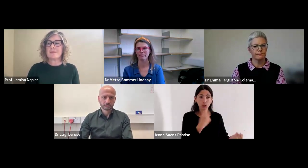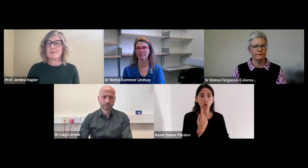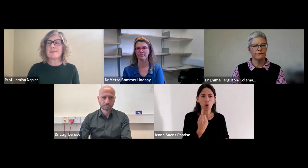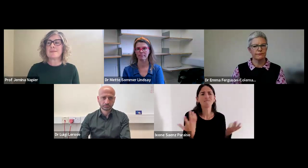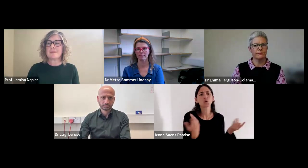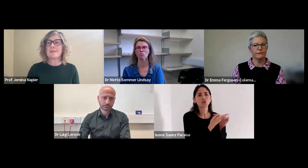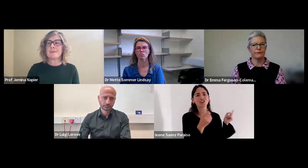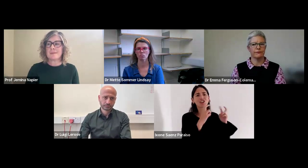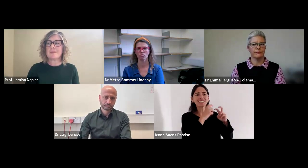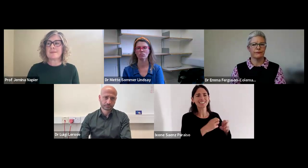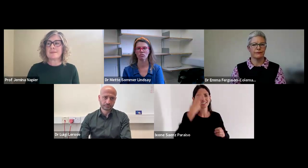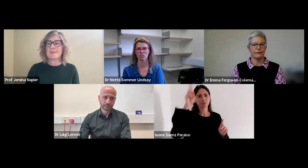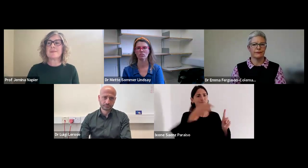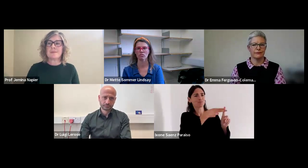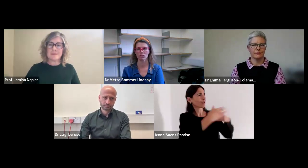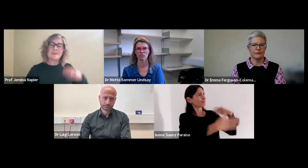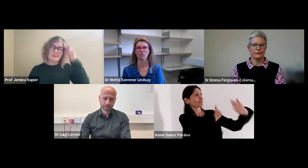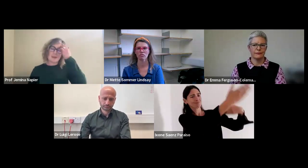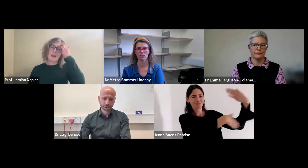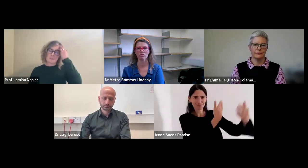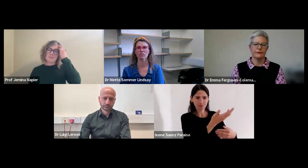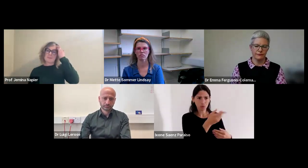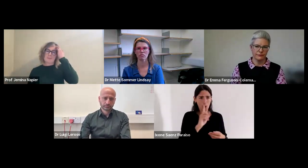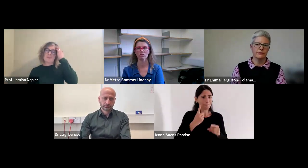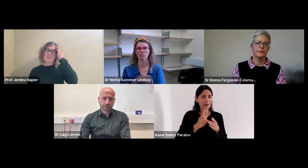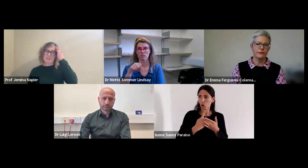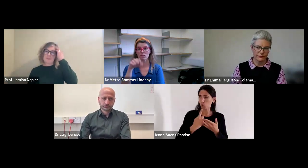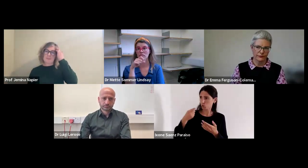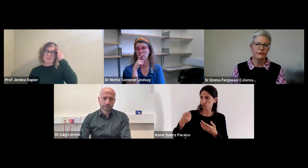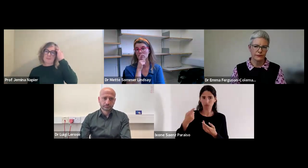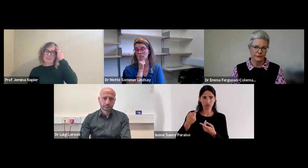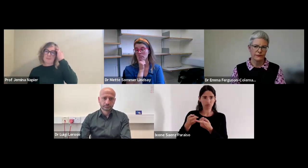to utilize for their own benefit. And it's the hearing researchers who benefit of course and